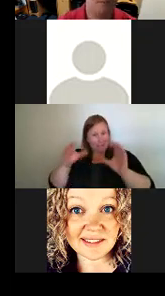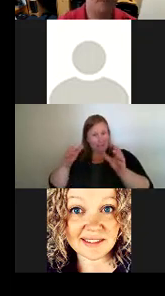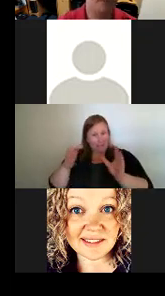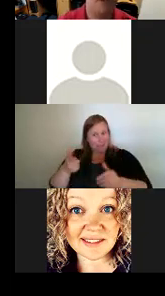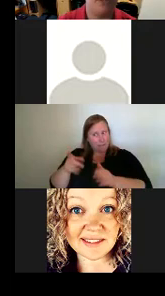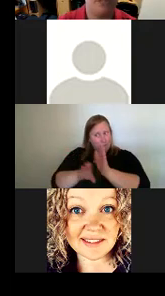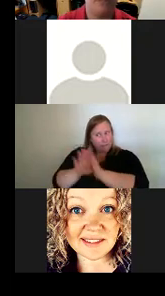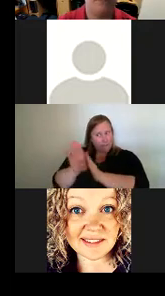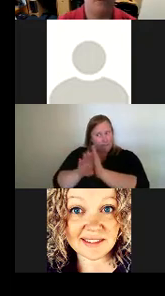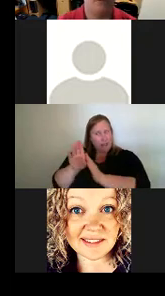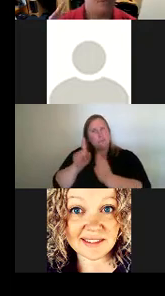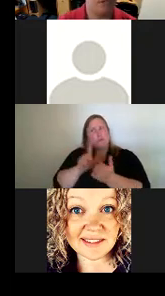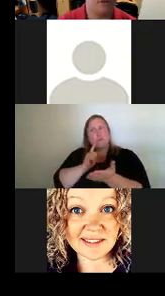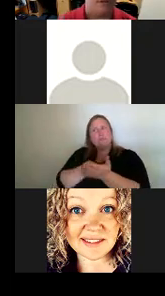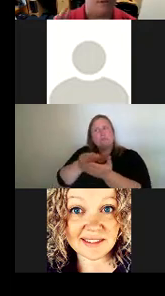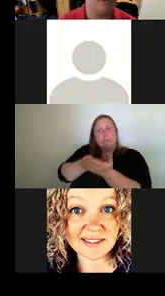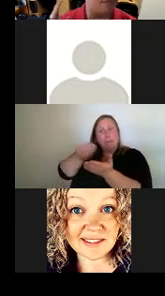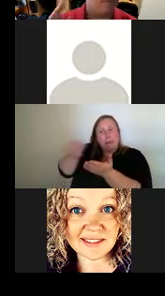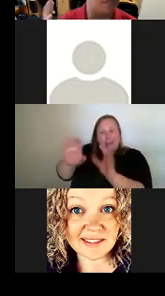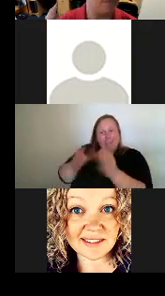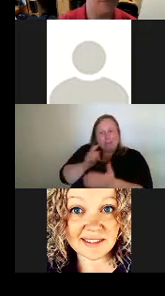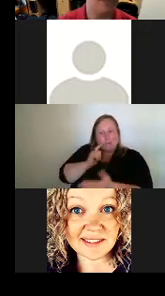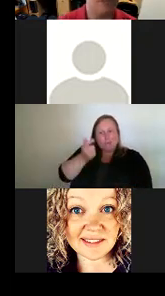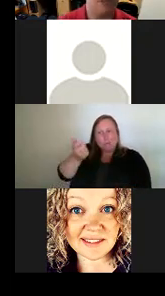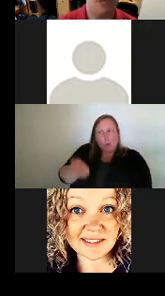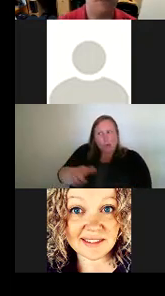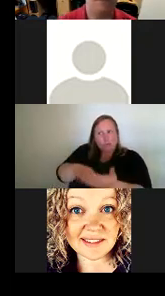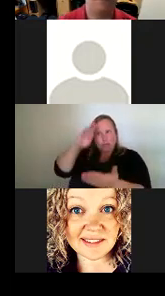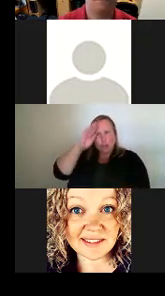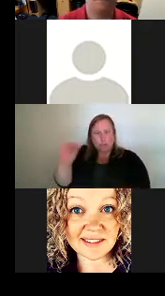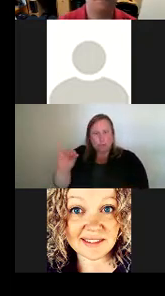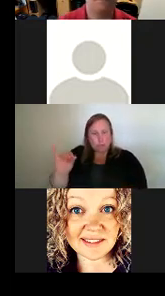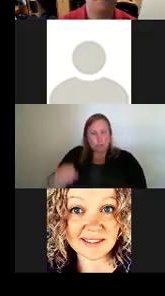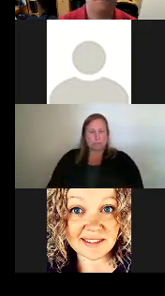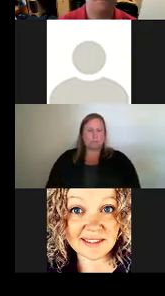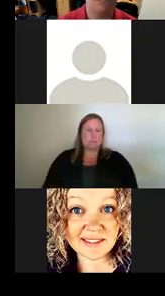AVAILABLE FOR PURCHASE FOR OCR AND SOME OF THE OTHER FEATURES AS WELL.